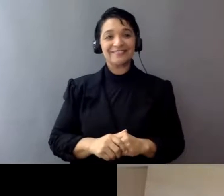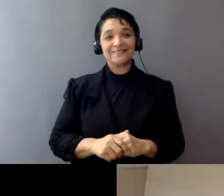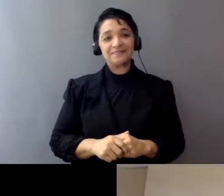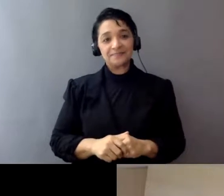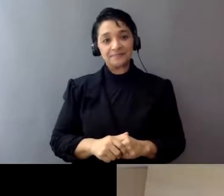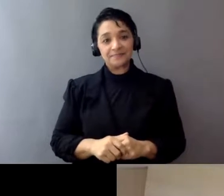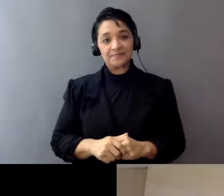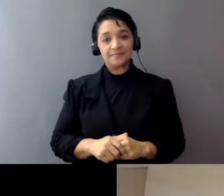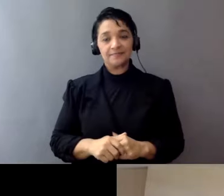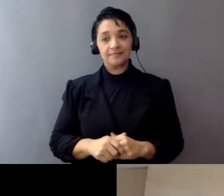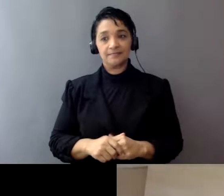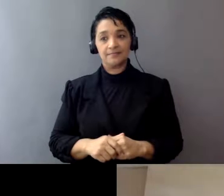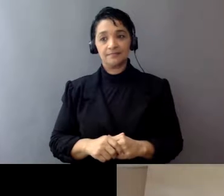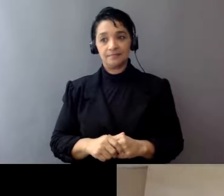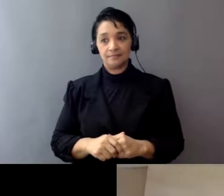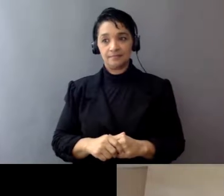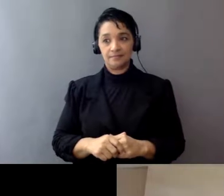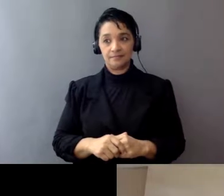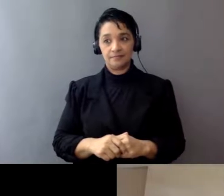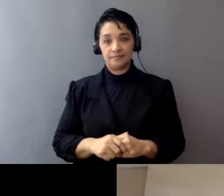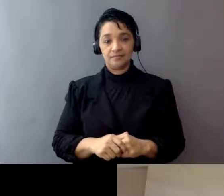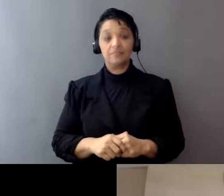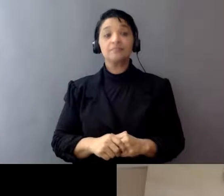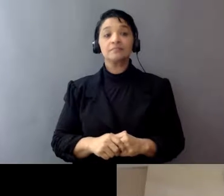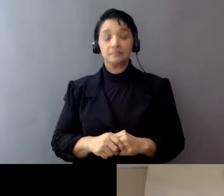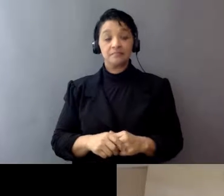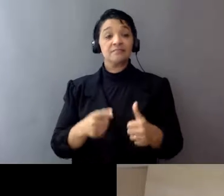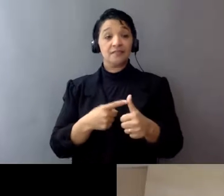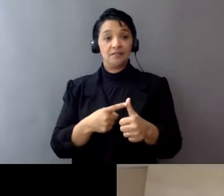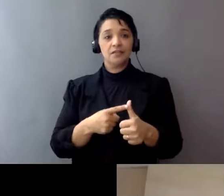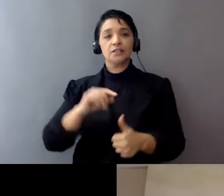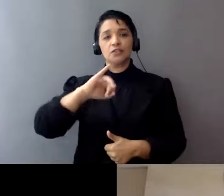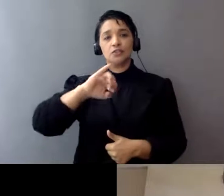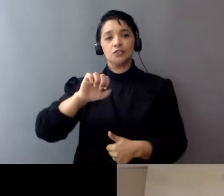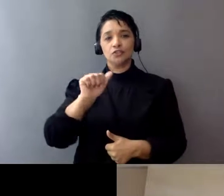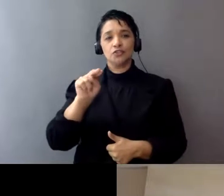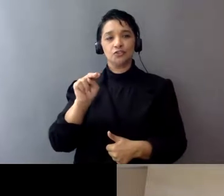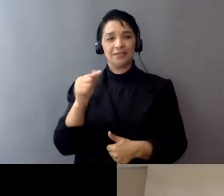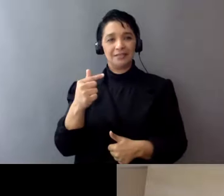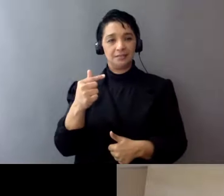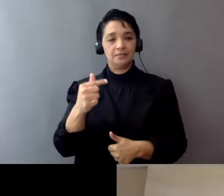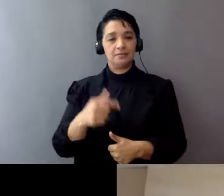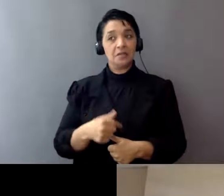Okay, first is from Jennette and I think I can answer this quickly.